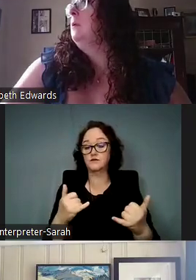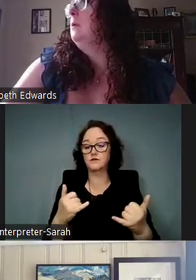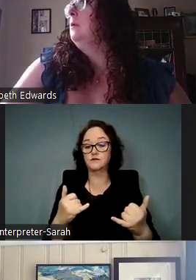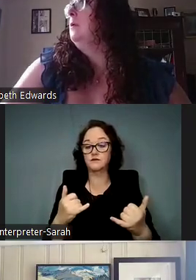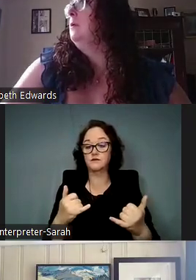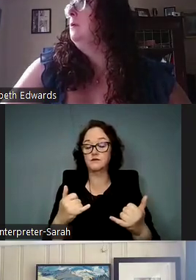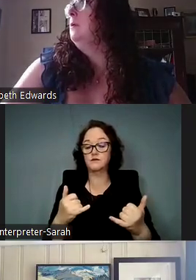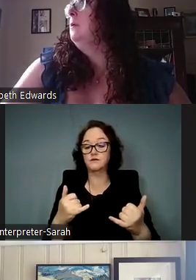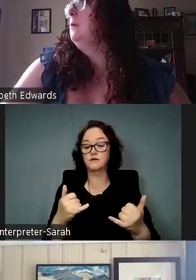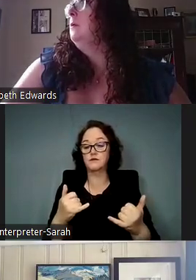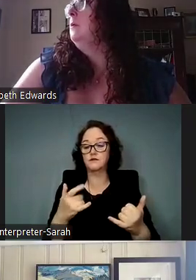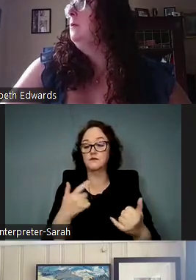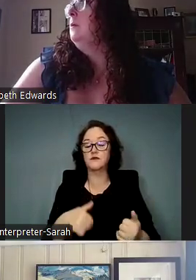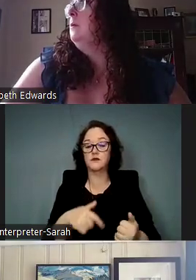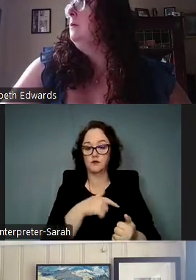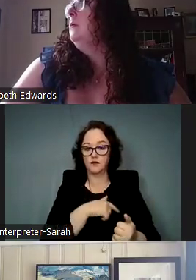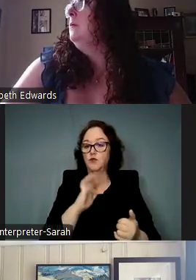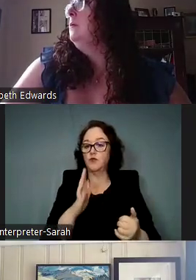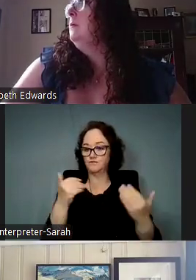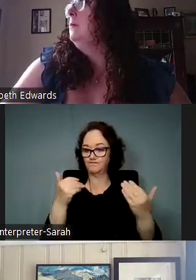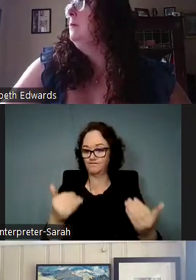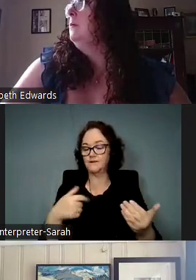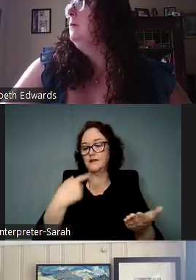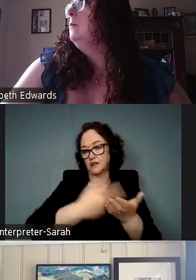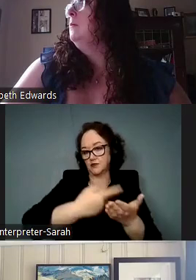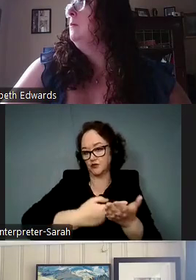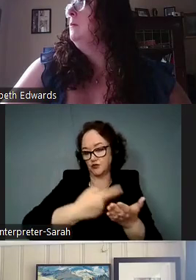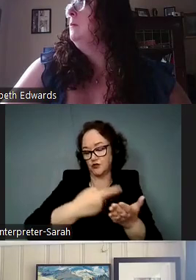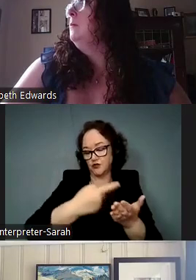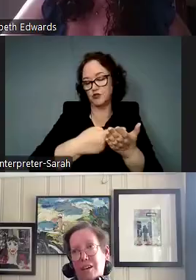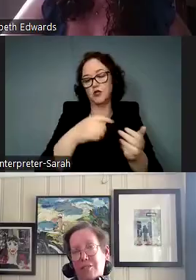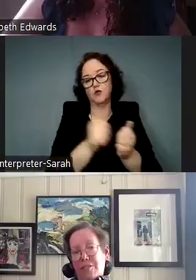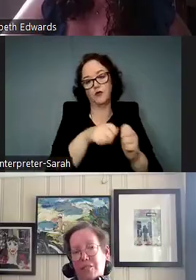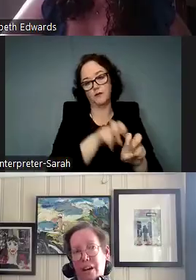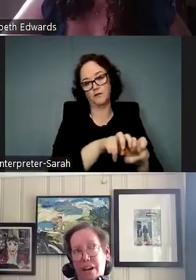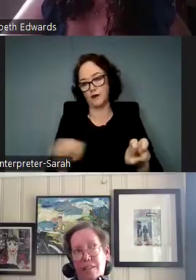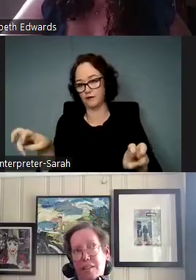to a discussion with the panelists. So I'd like to invite